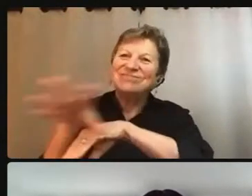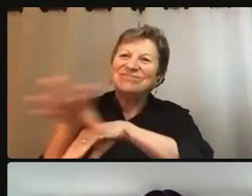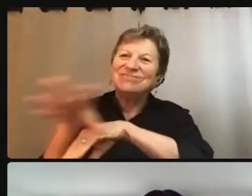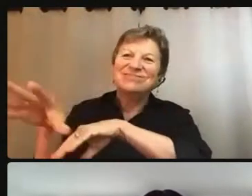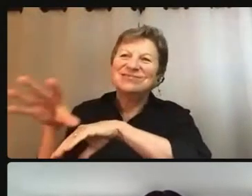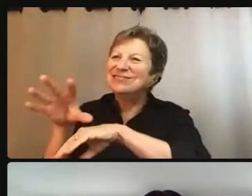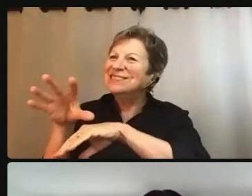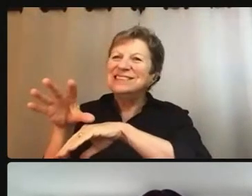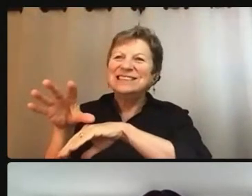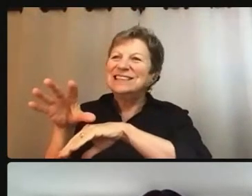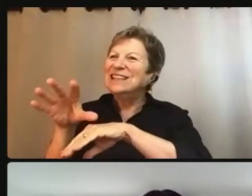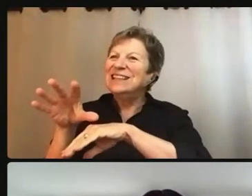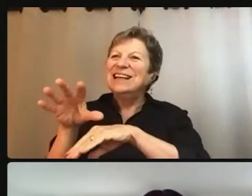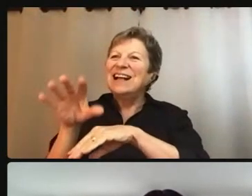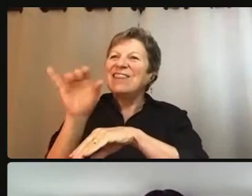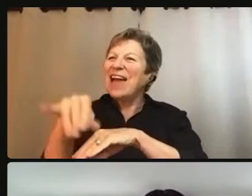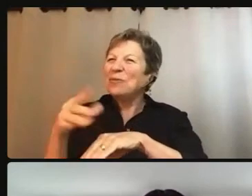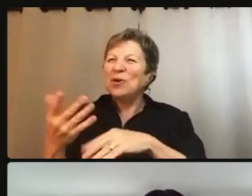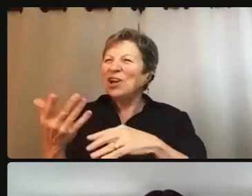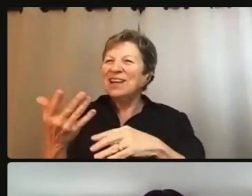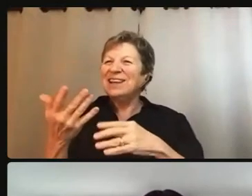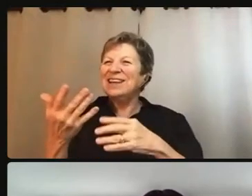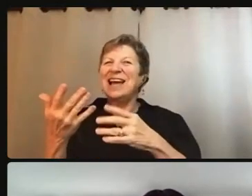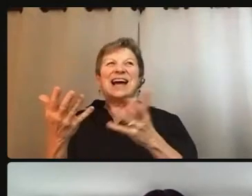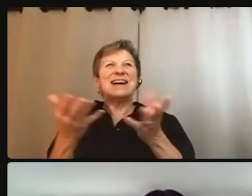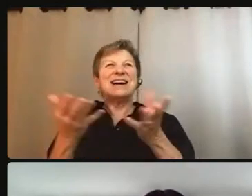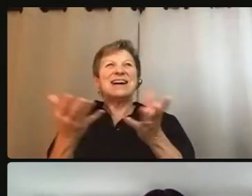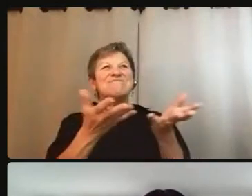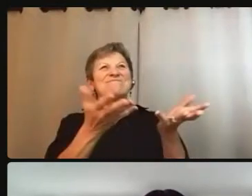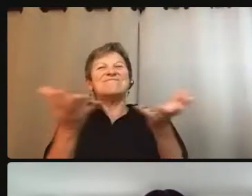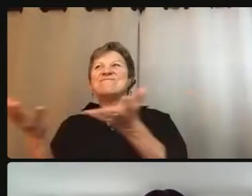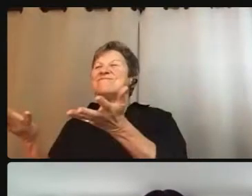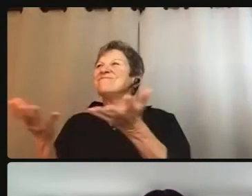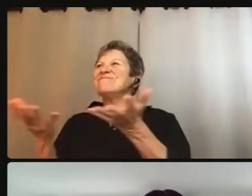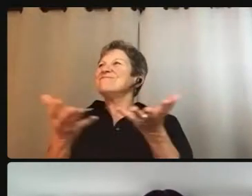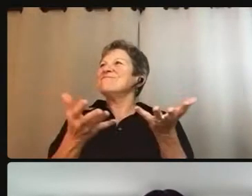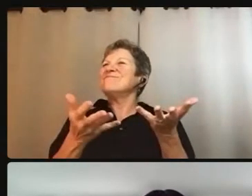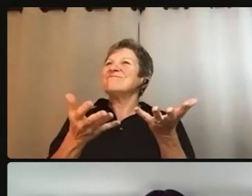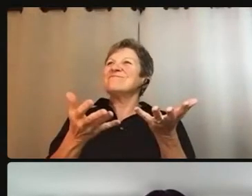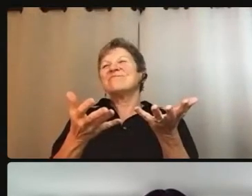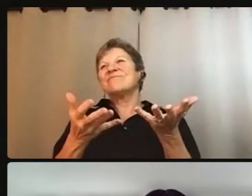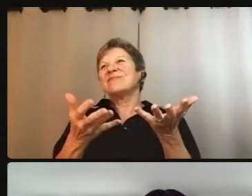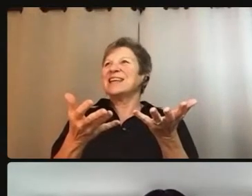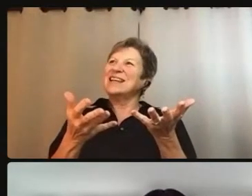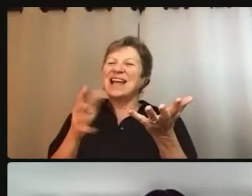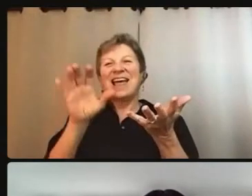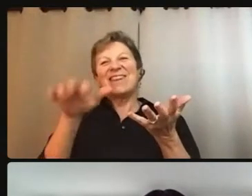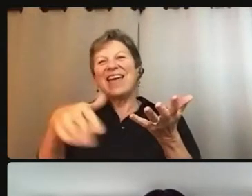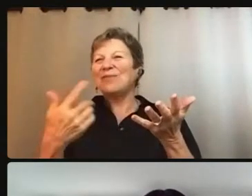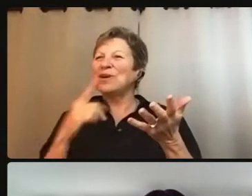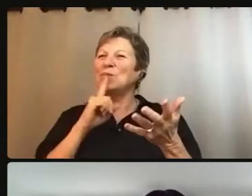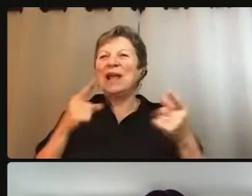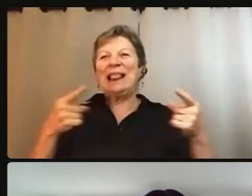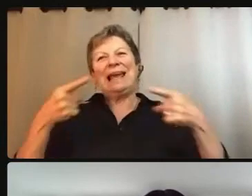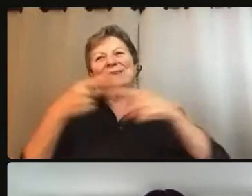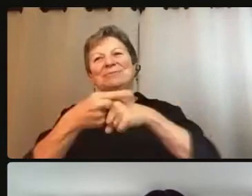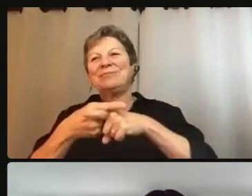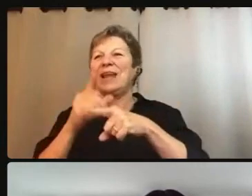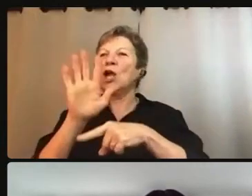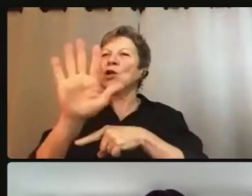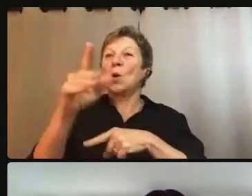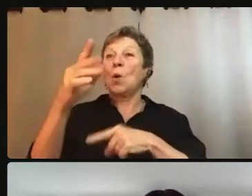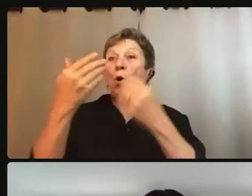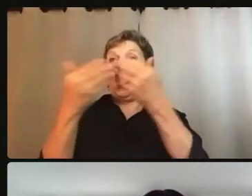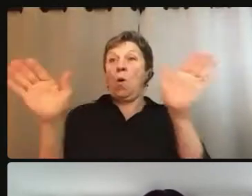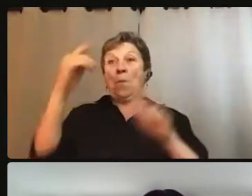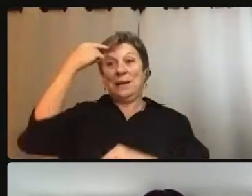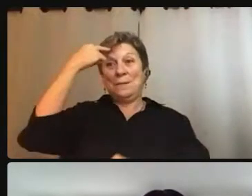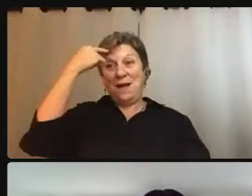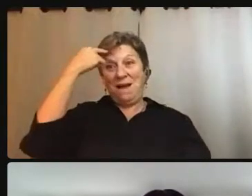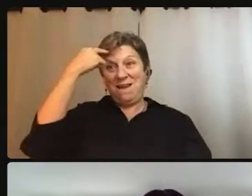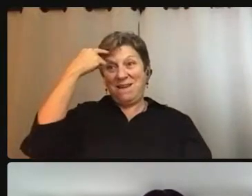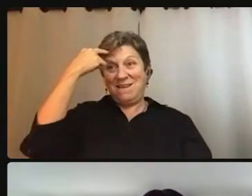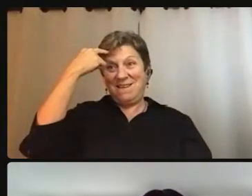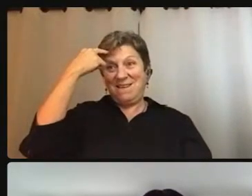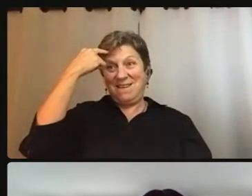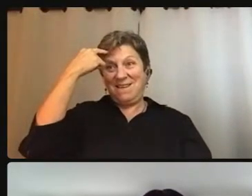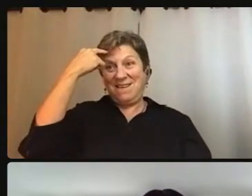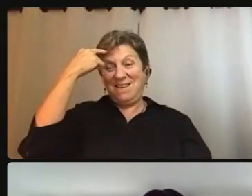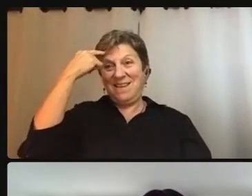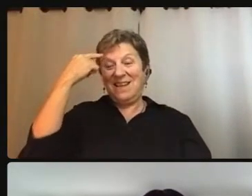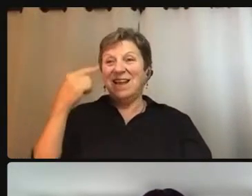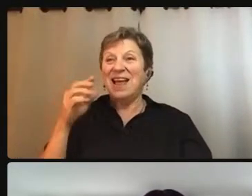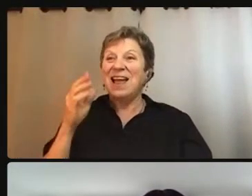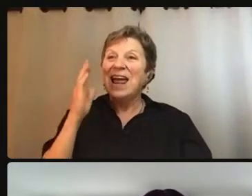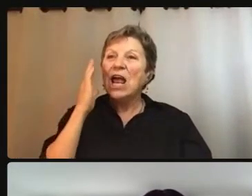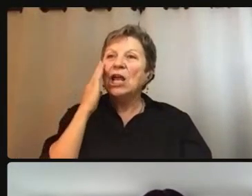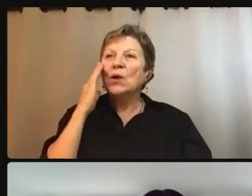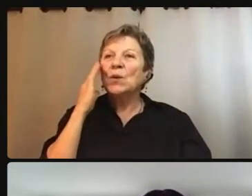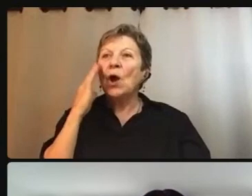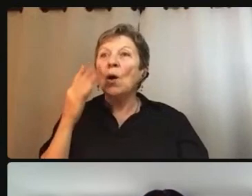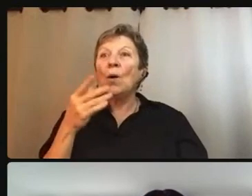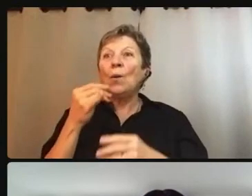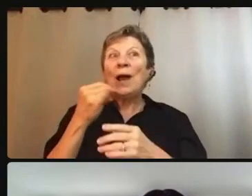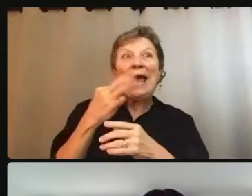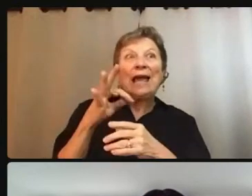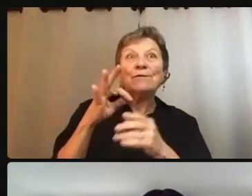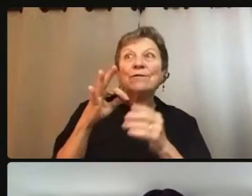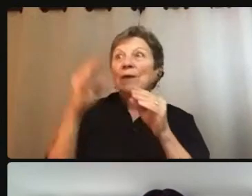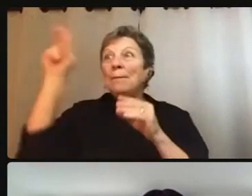PART OF ANY POLITICAL PARTY IN